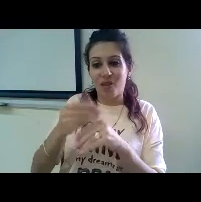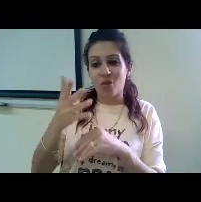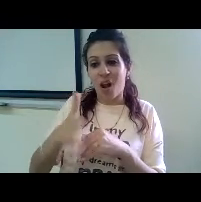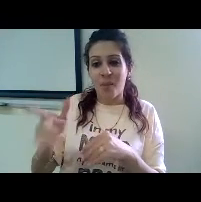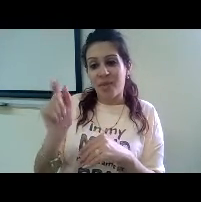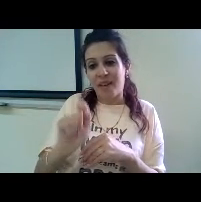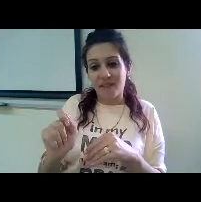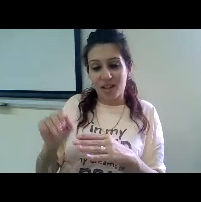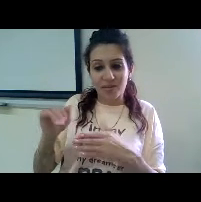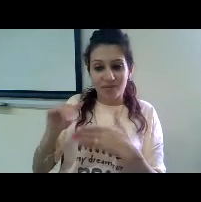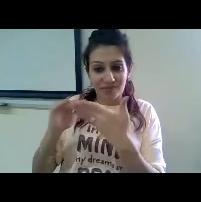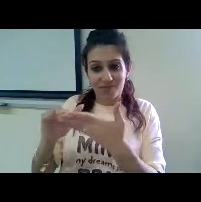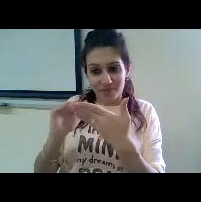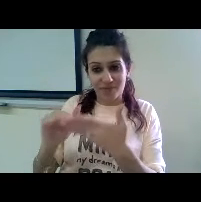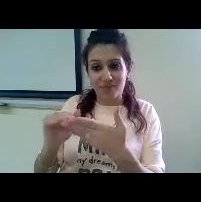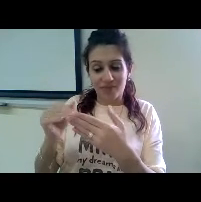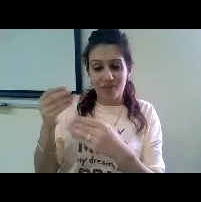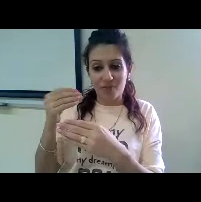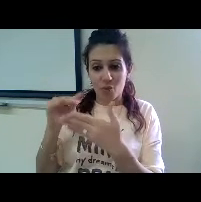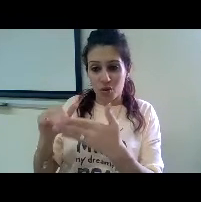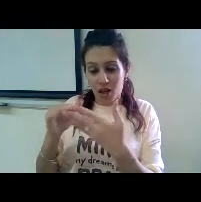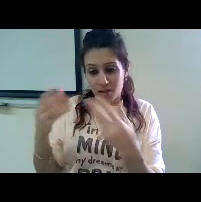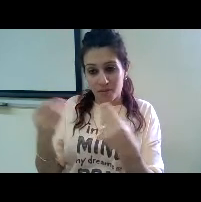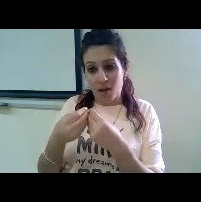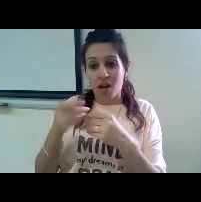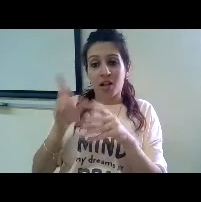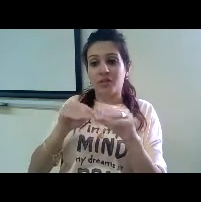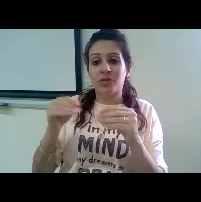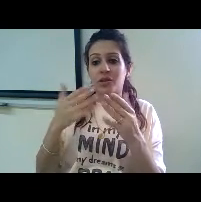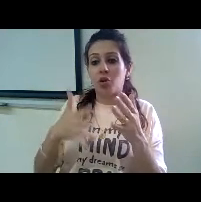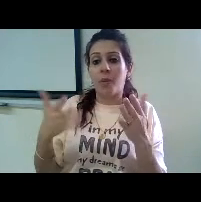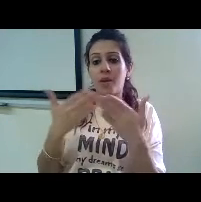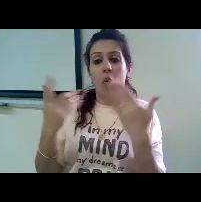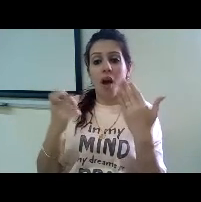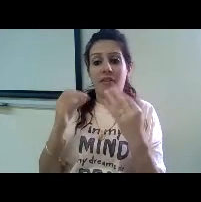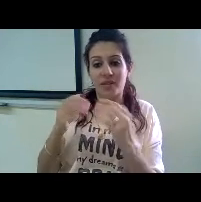outcomes, even if they cannot actually support schoolwork.